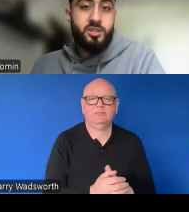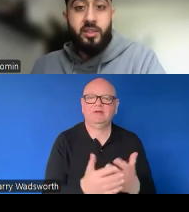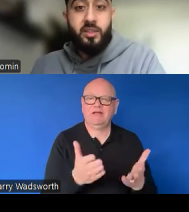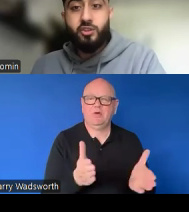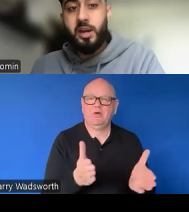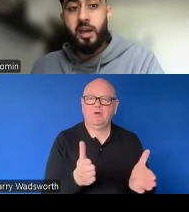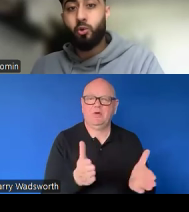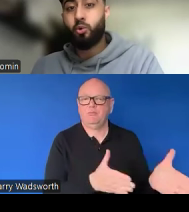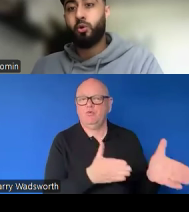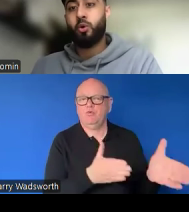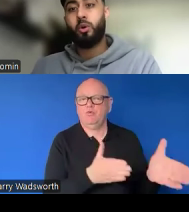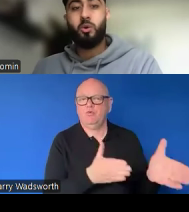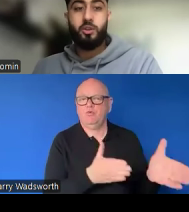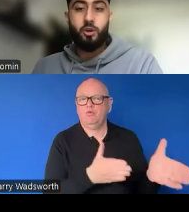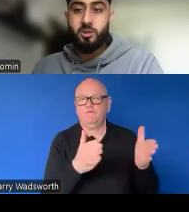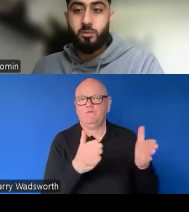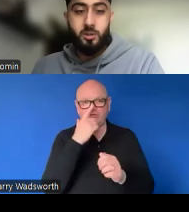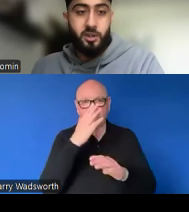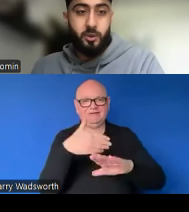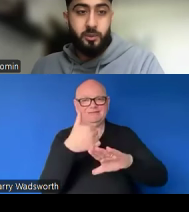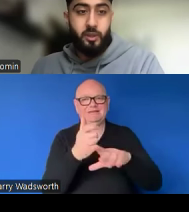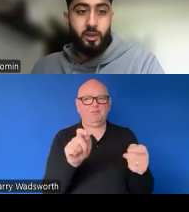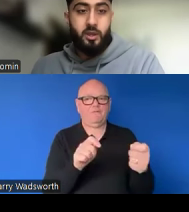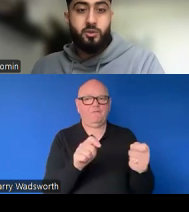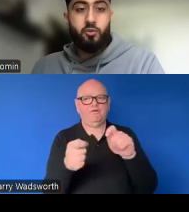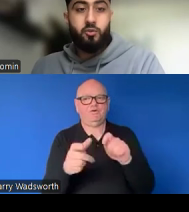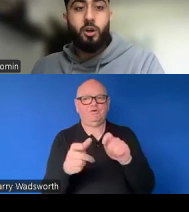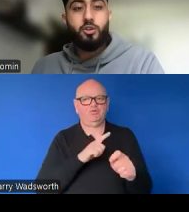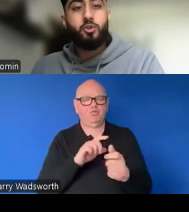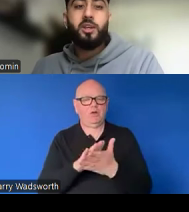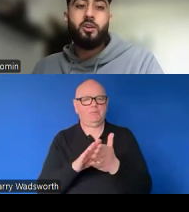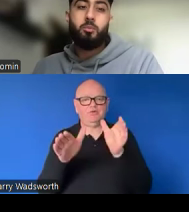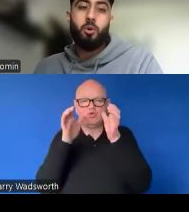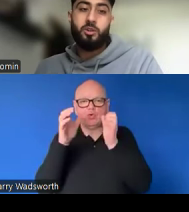Set these up to let Google know what you want the customer to be doing. You've got two key components.